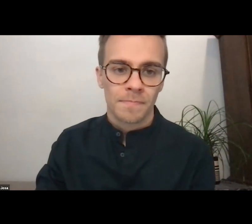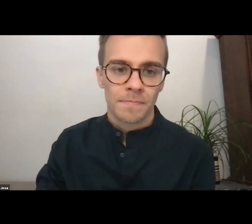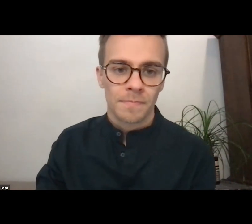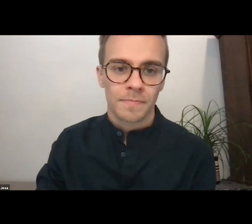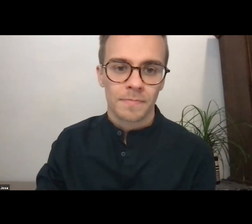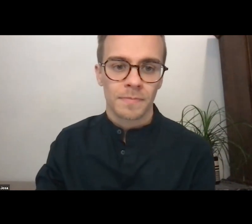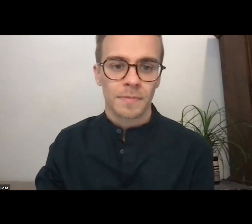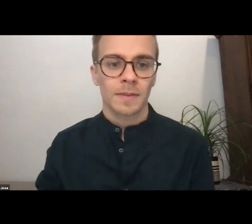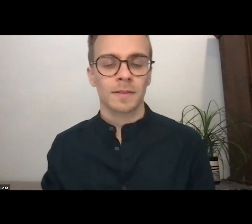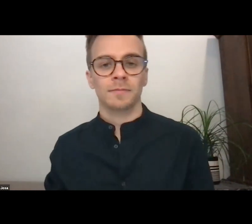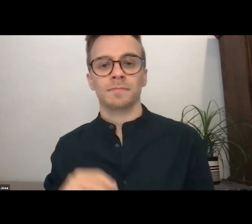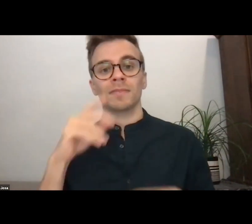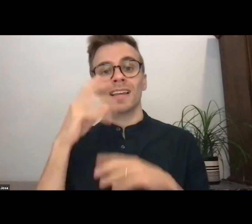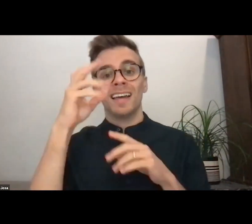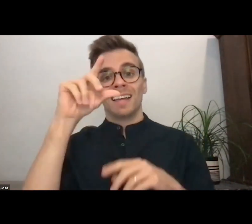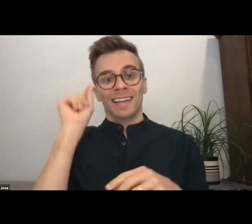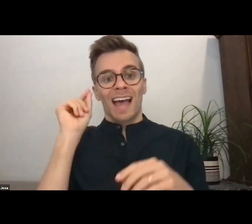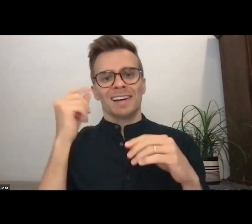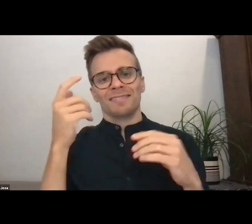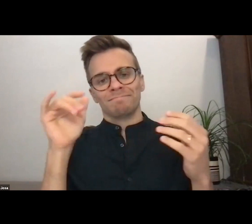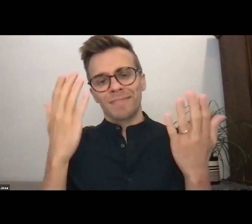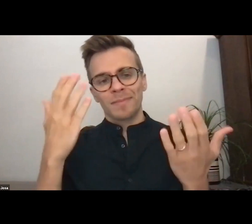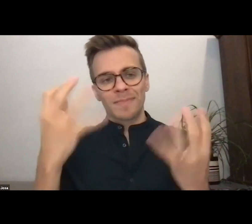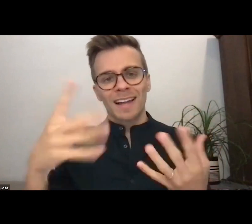Next slide.